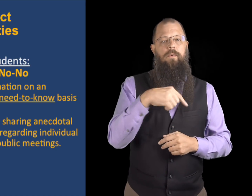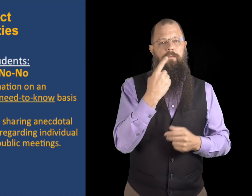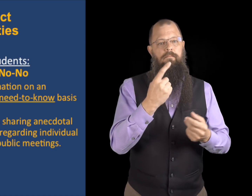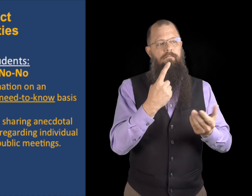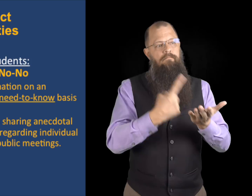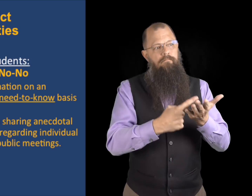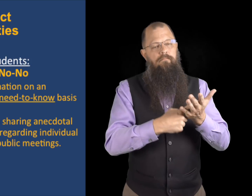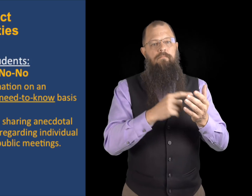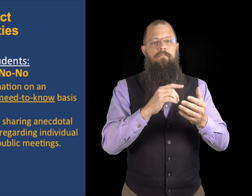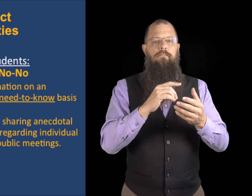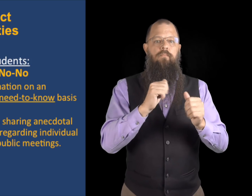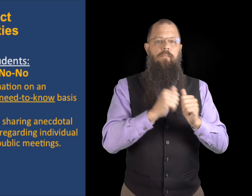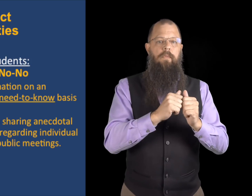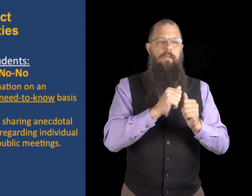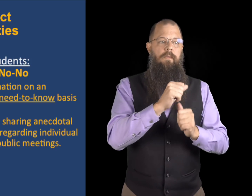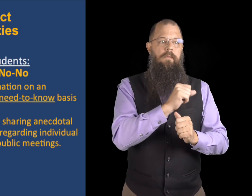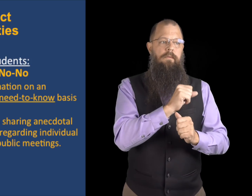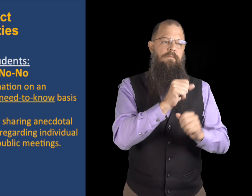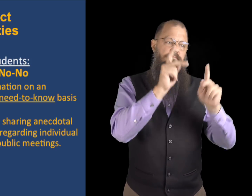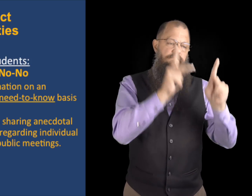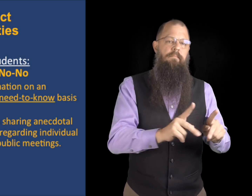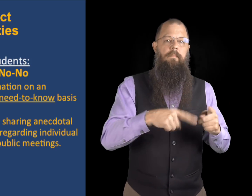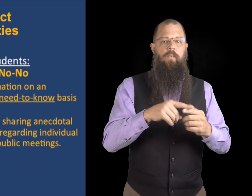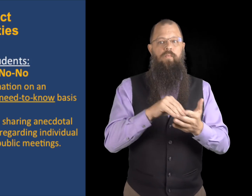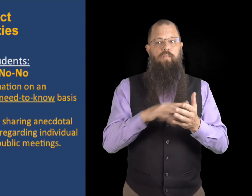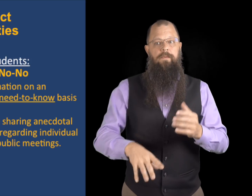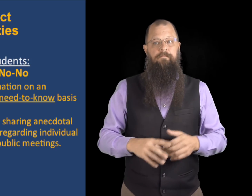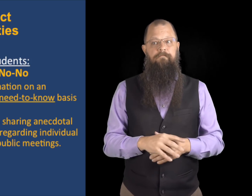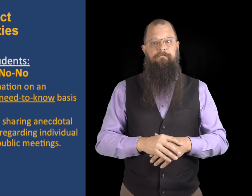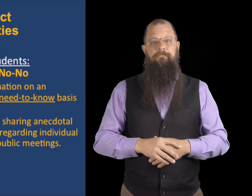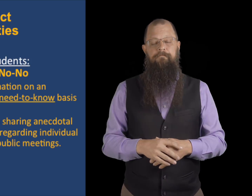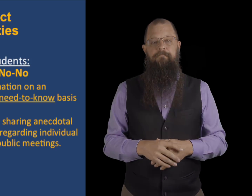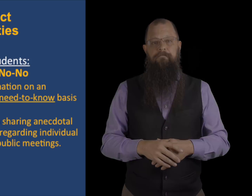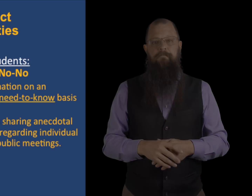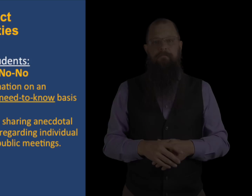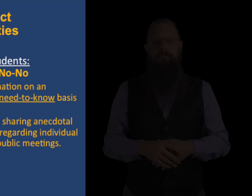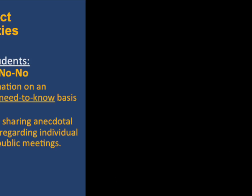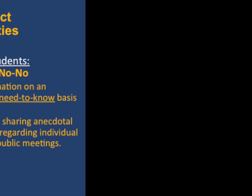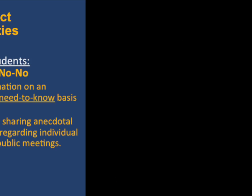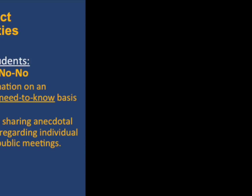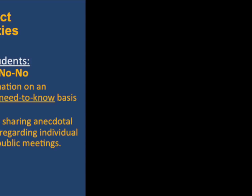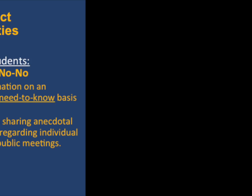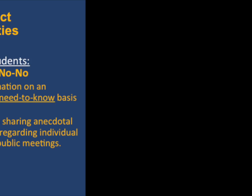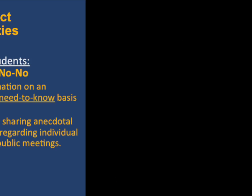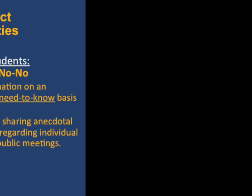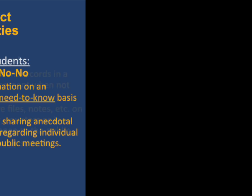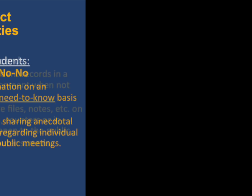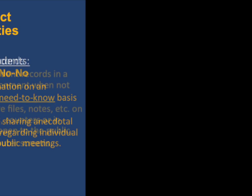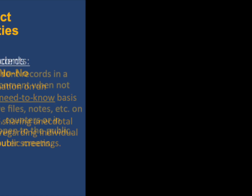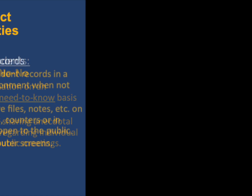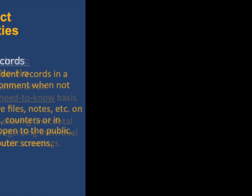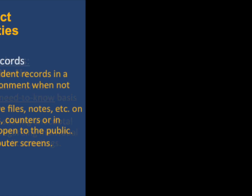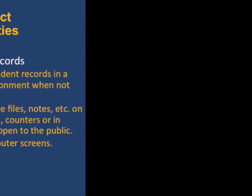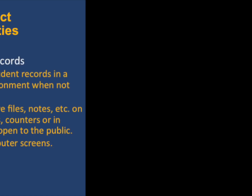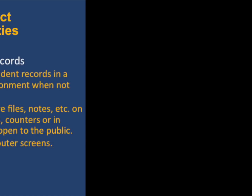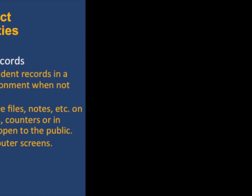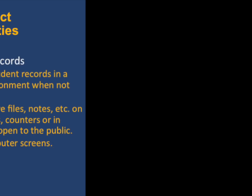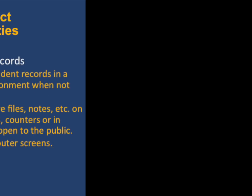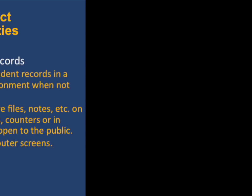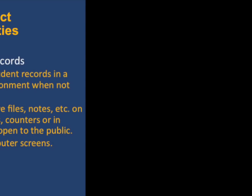in a FERPA violation. Be mindful of your surroundings when discussing students.